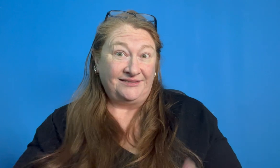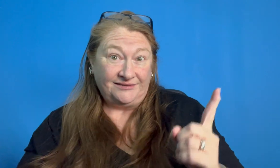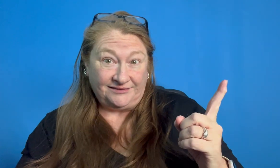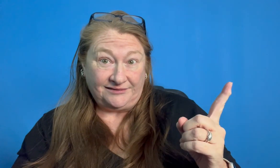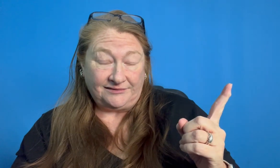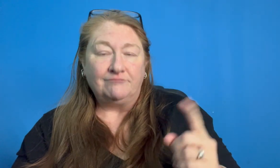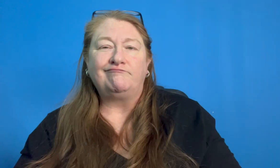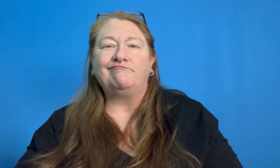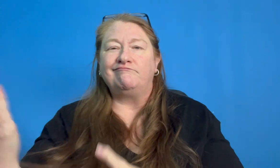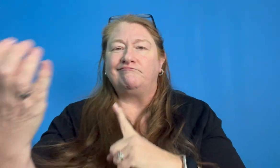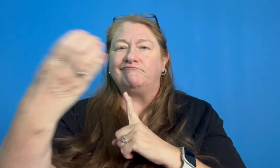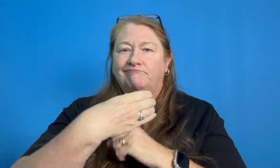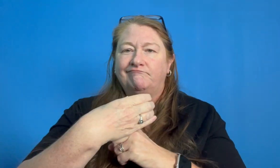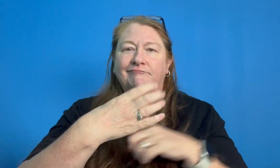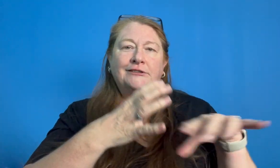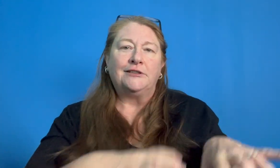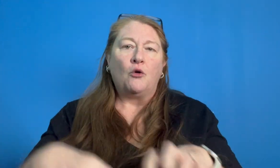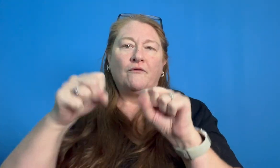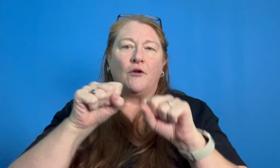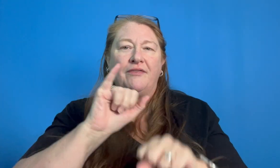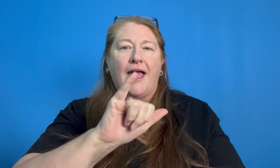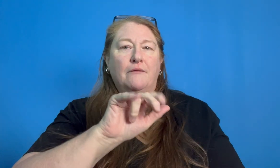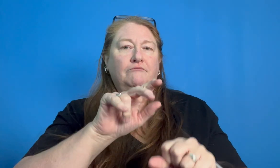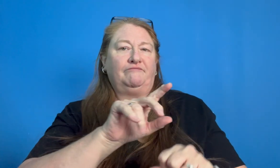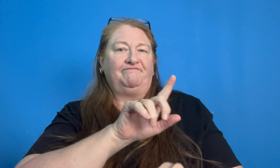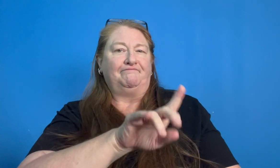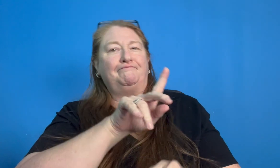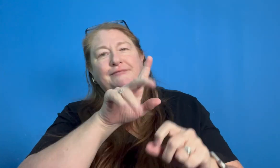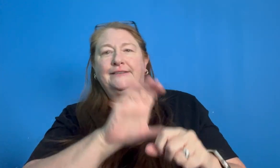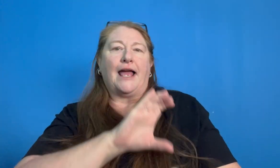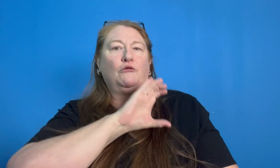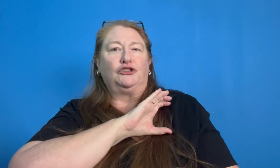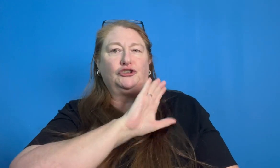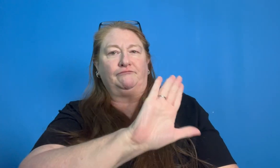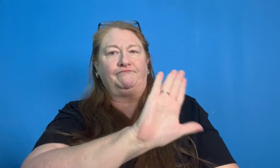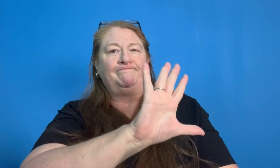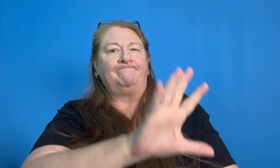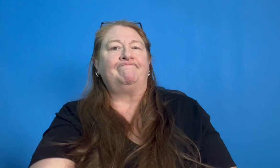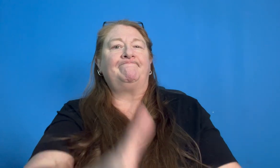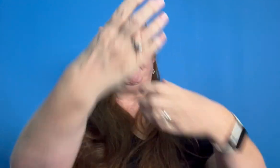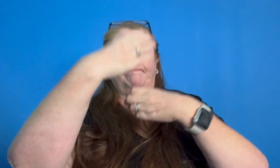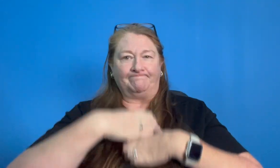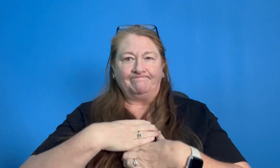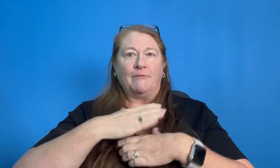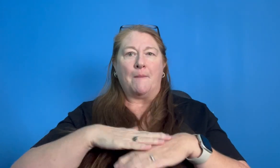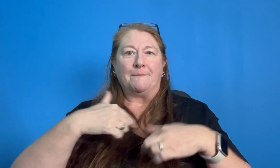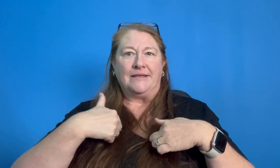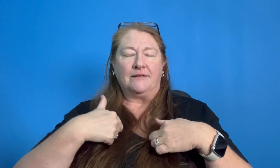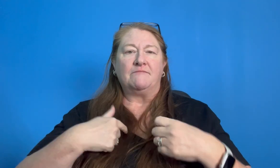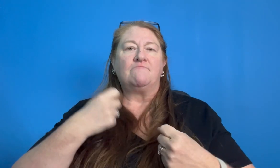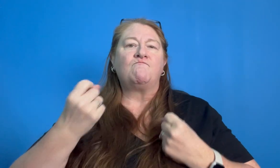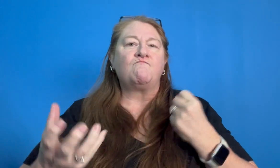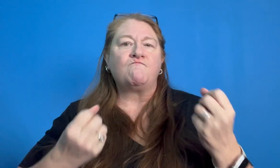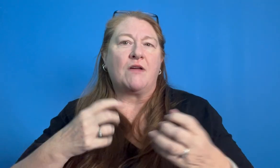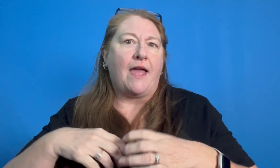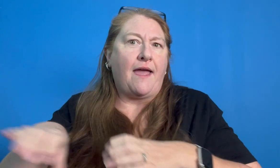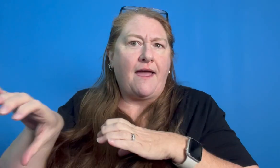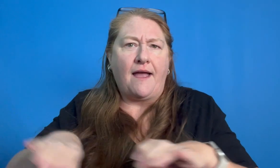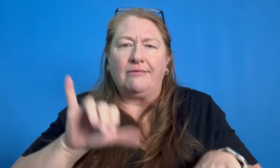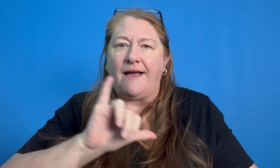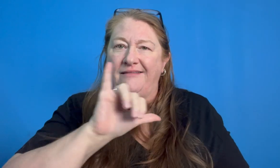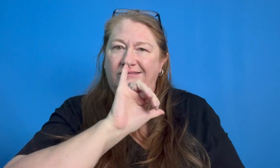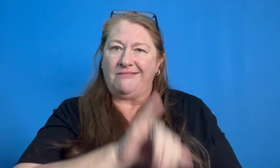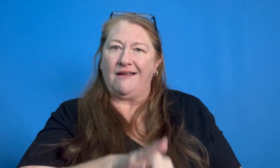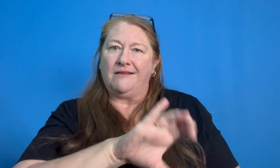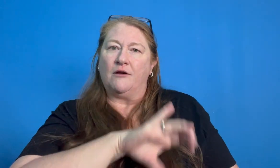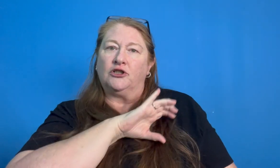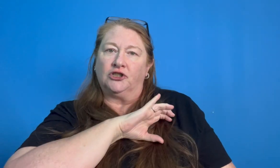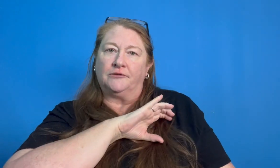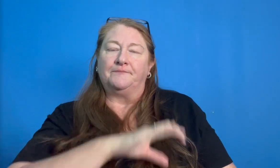See that? This is an example of stepping into character.